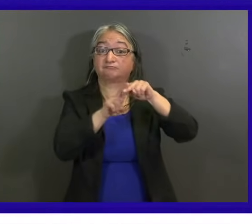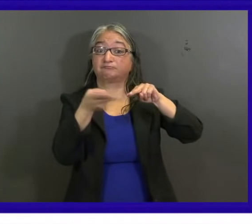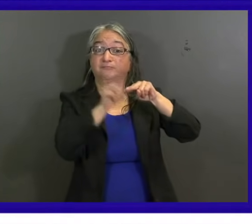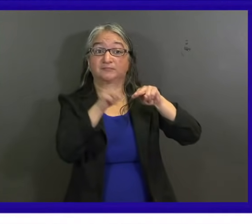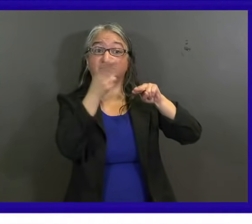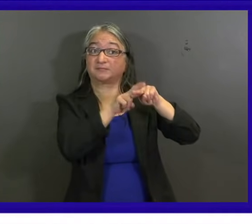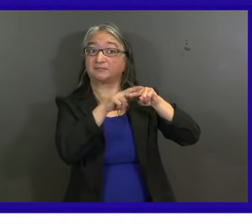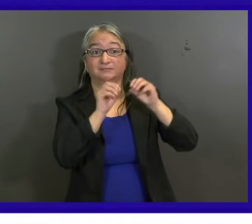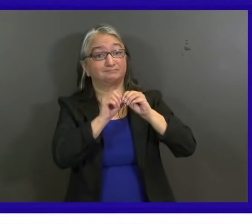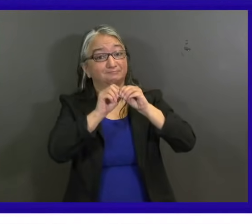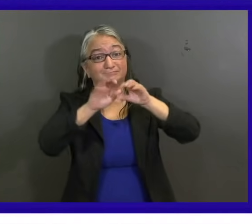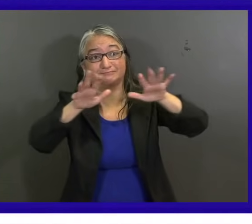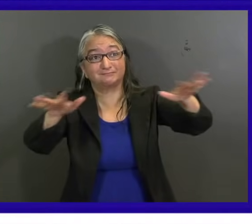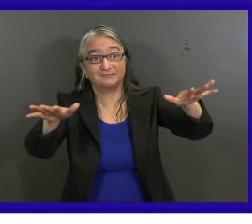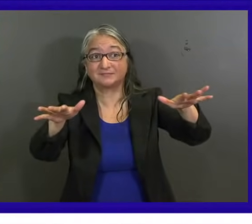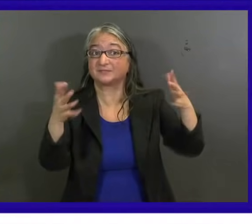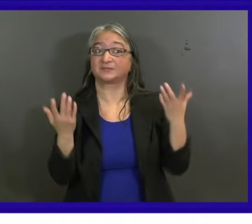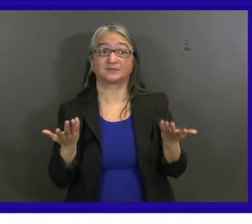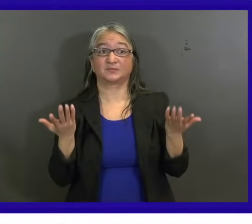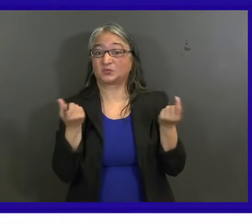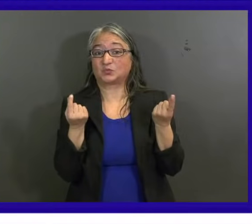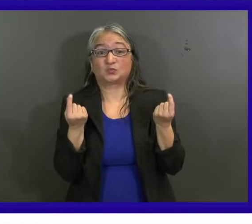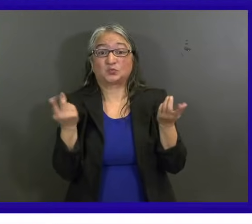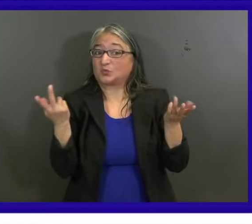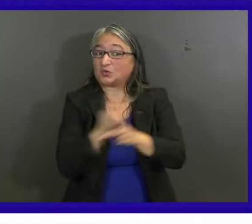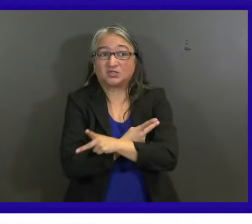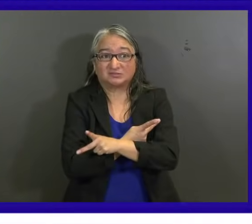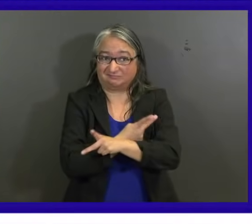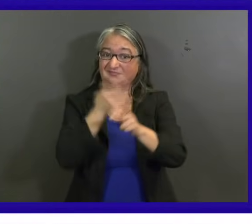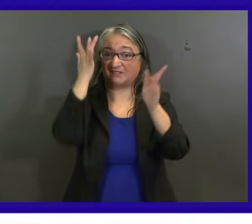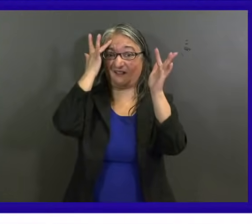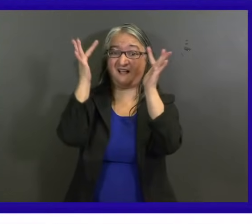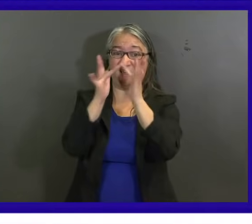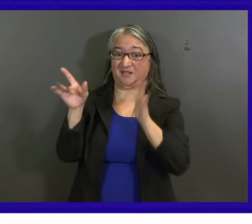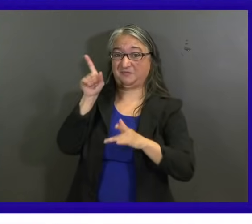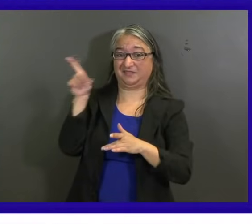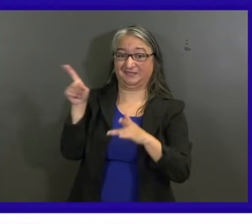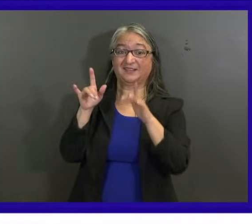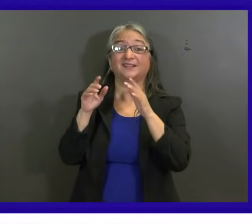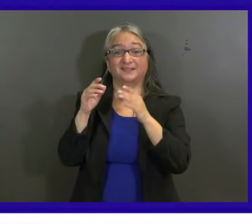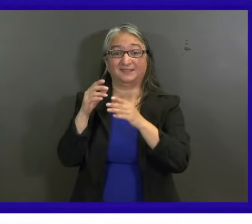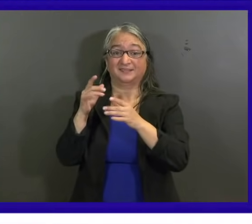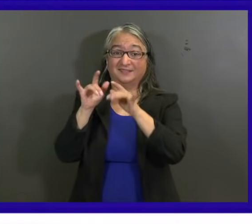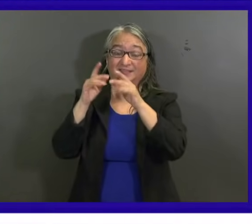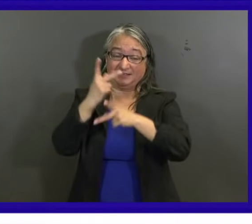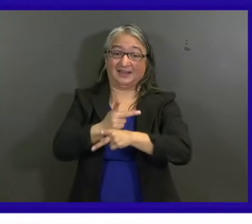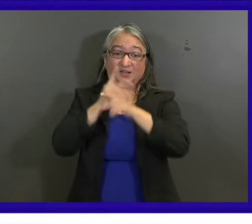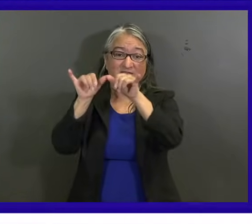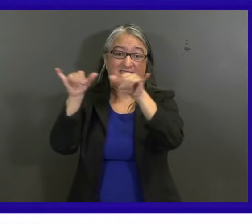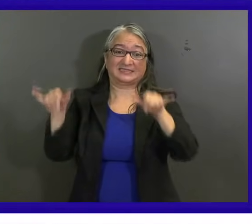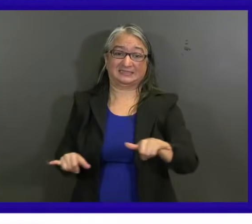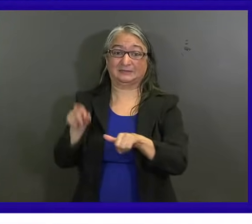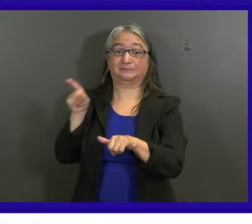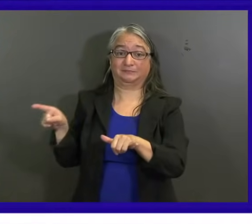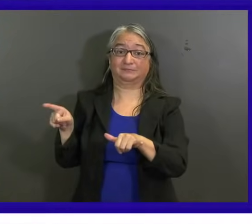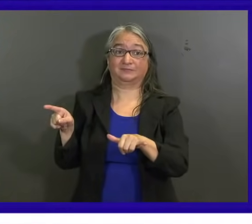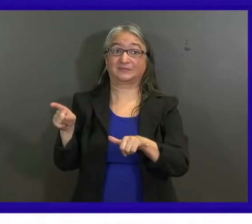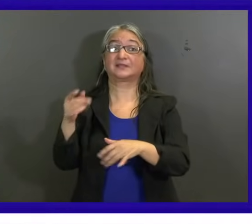again we don't have details yet on just how severe omicron is but with transmission like this